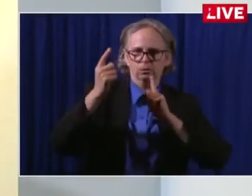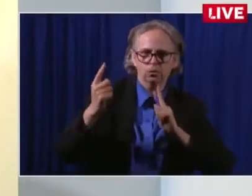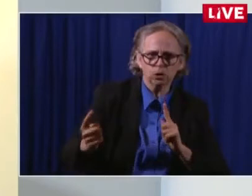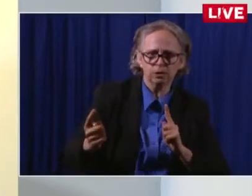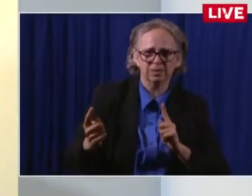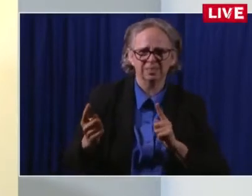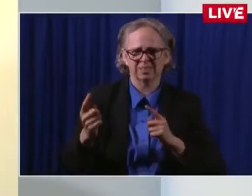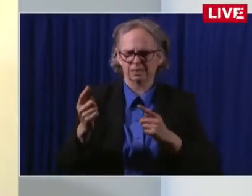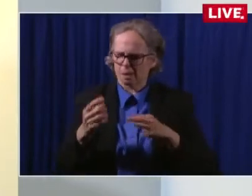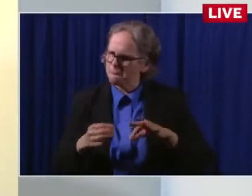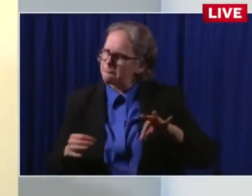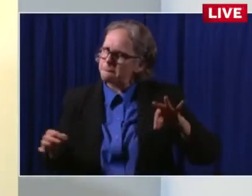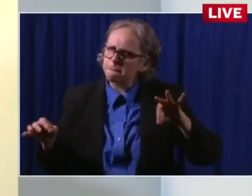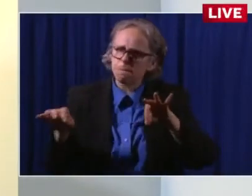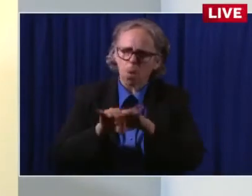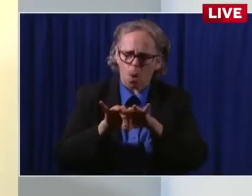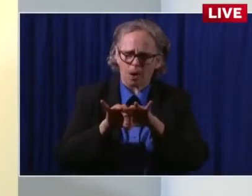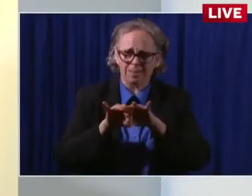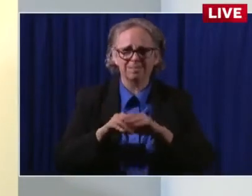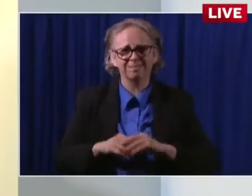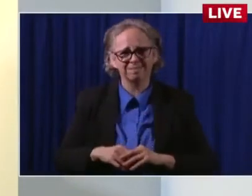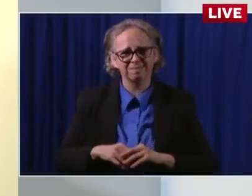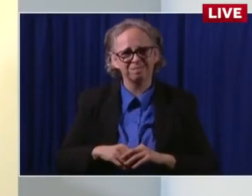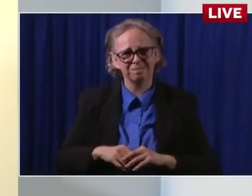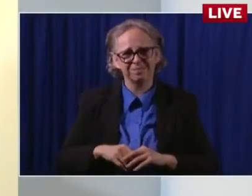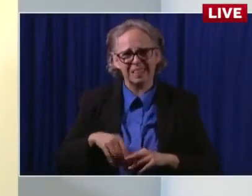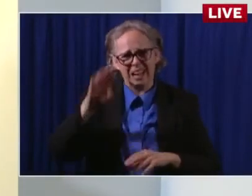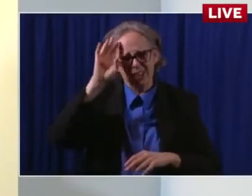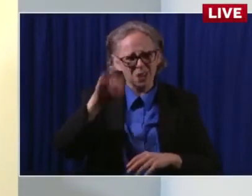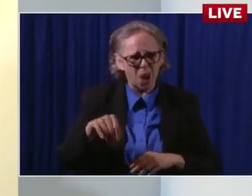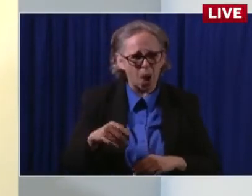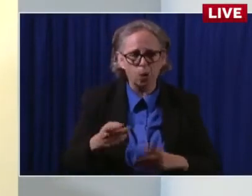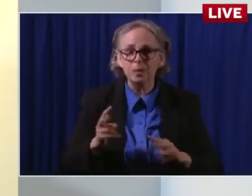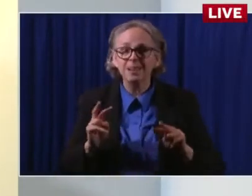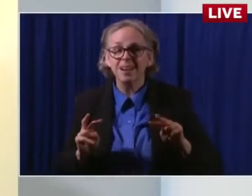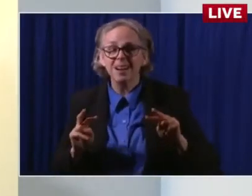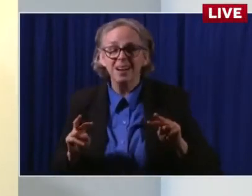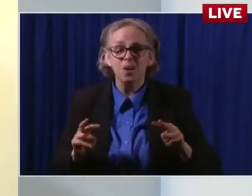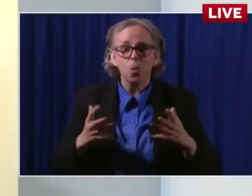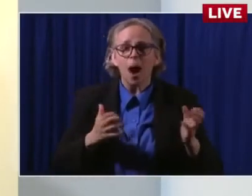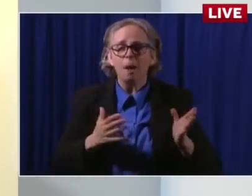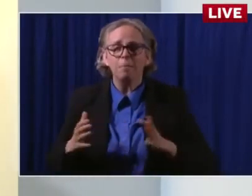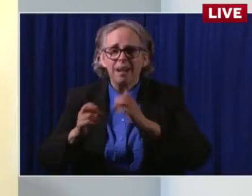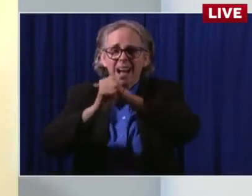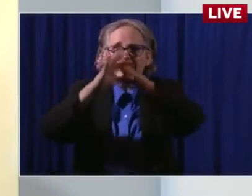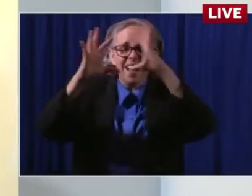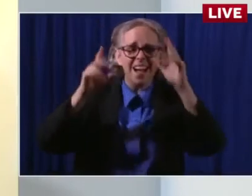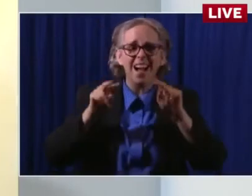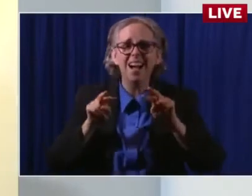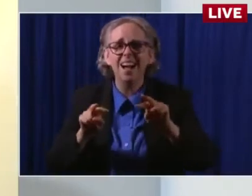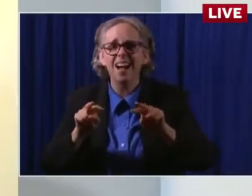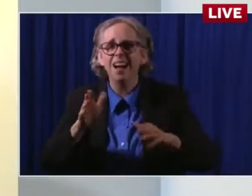SHOULD WEAR A MASK AND SOCIALLY DISTANCE. VERY IMPORTANT. BUT WE WILL HAVE MORE GUIDANCE HERE AND PEOPLE WANT TO PLAN.